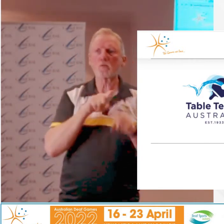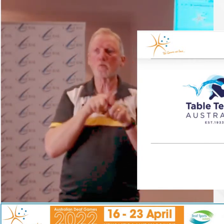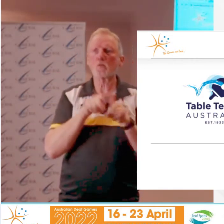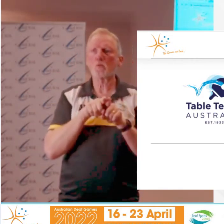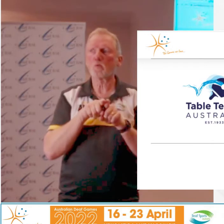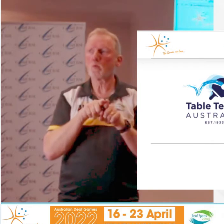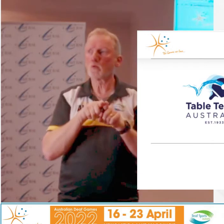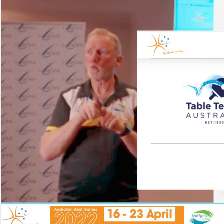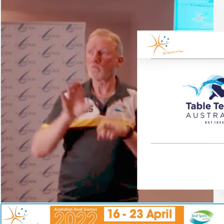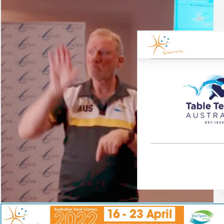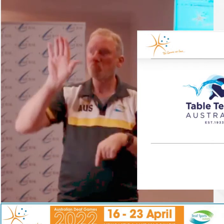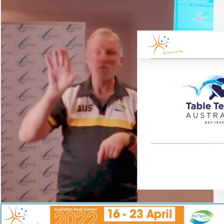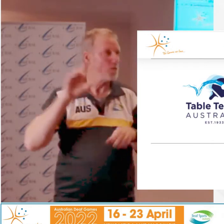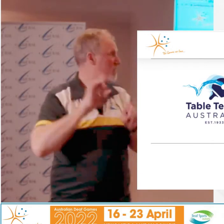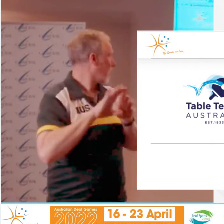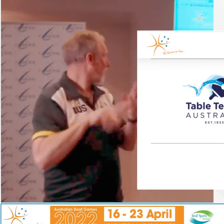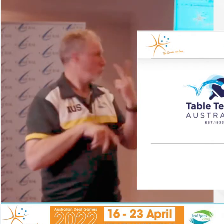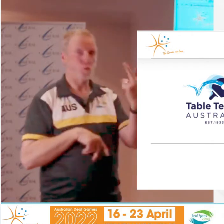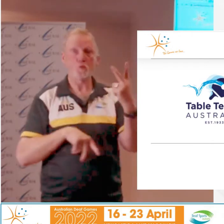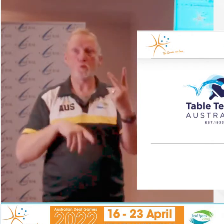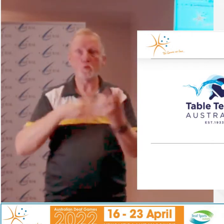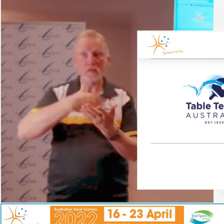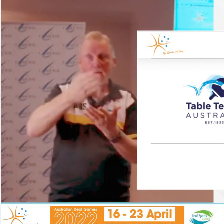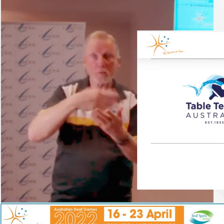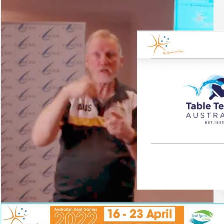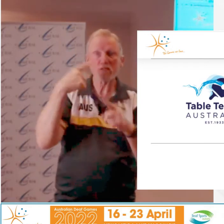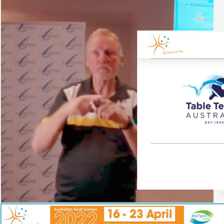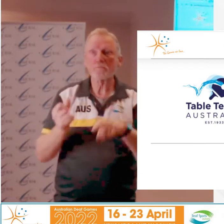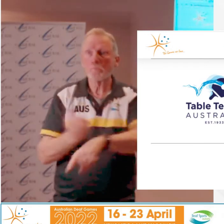and we've been working with them to see if they can assist us in professing these games